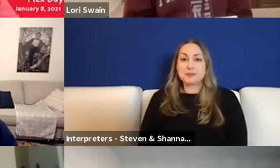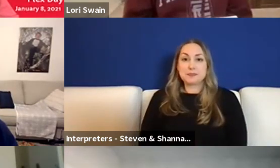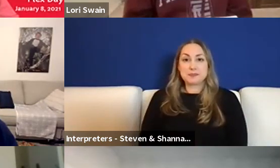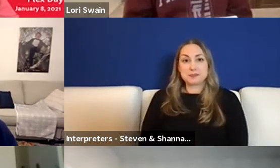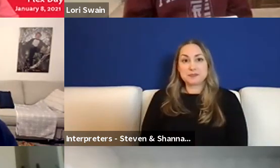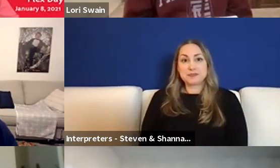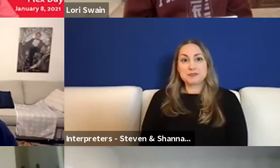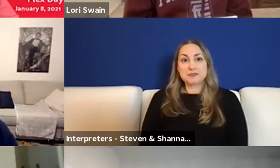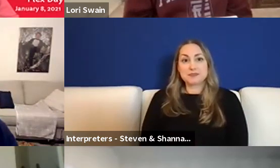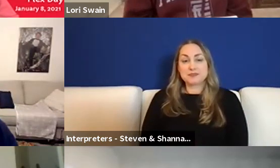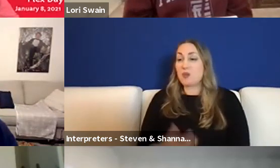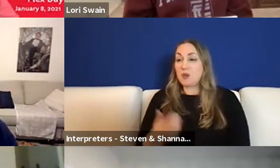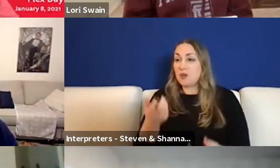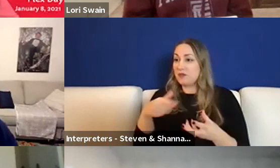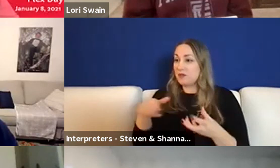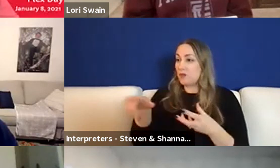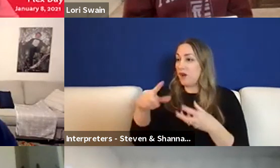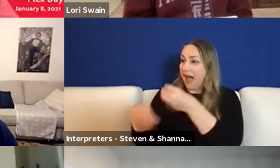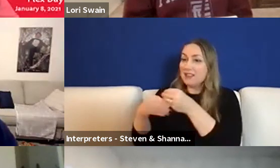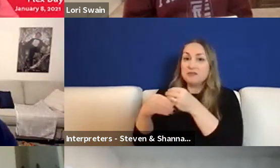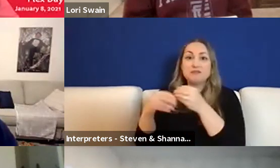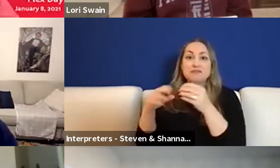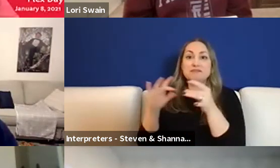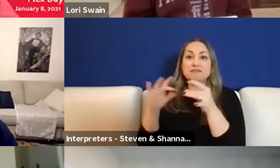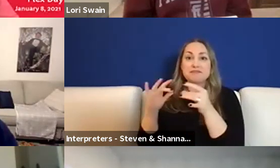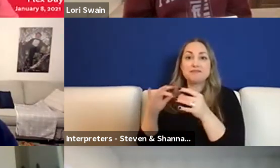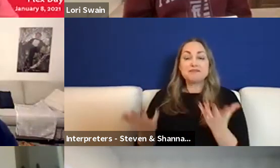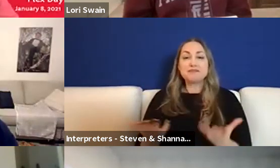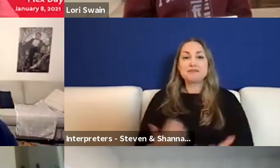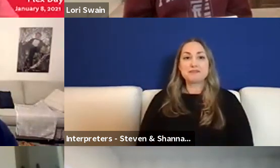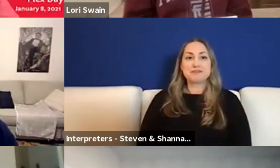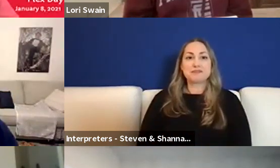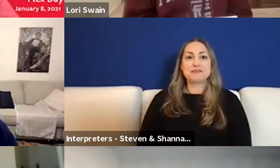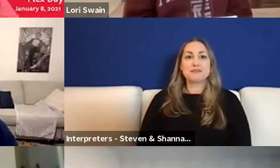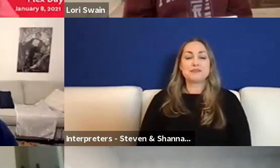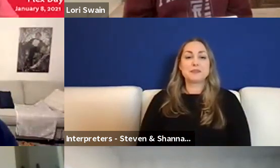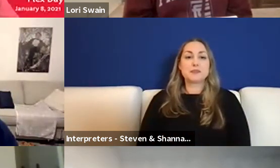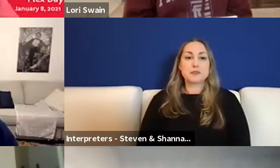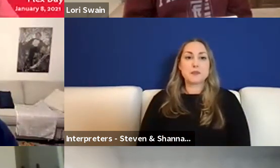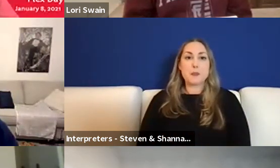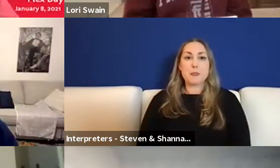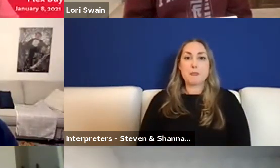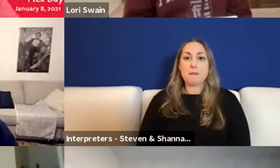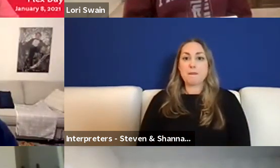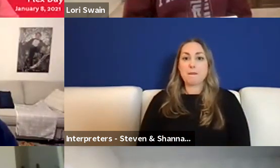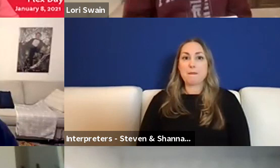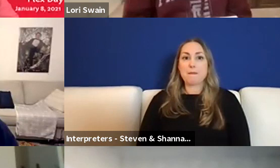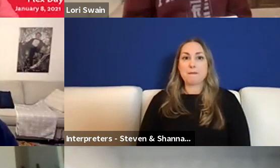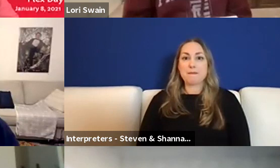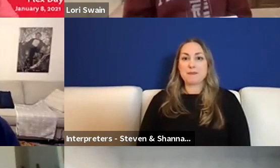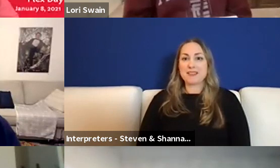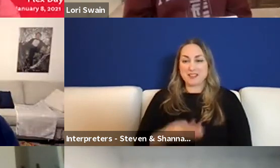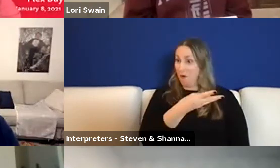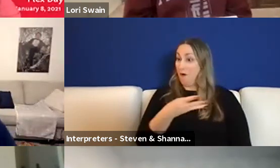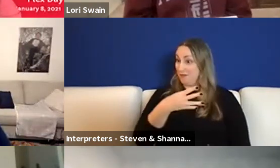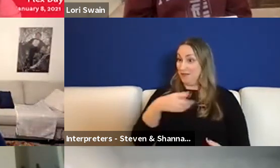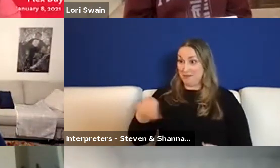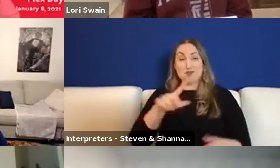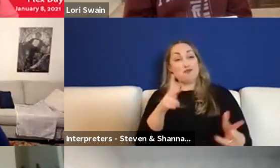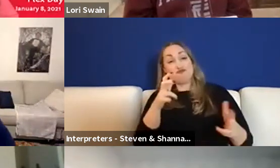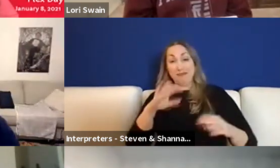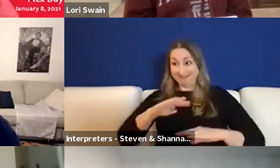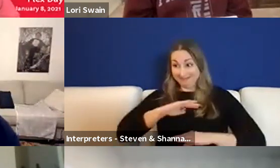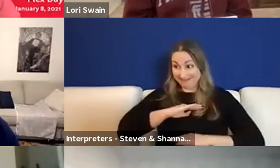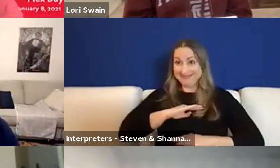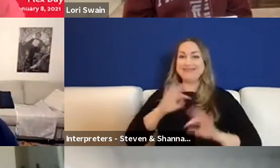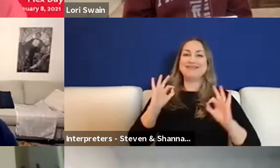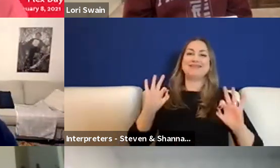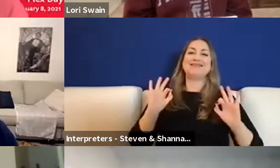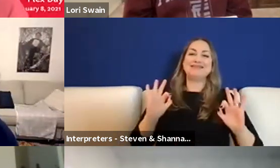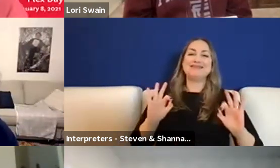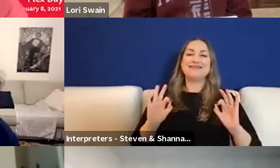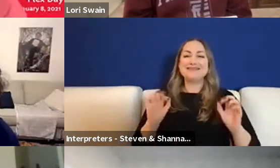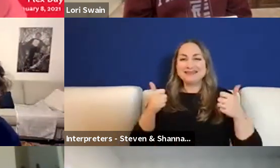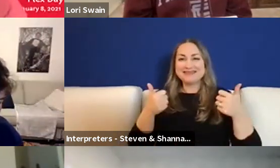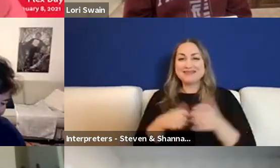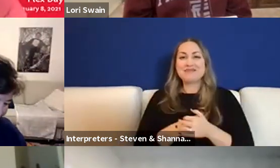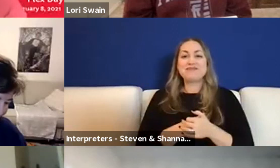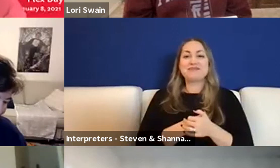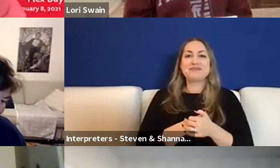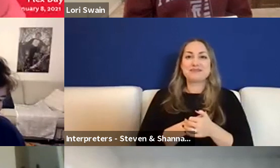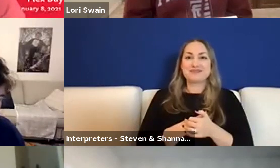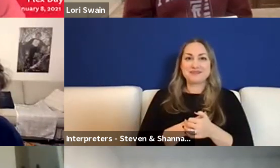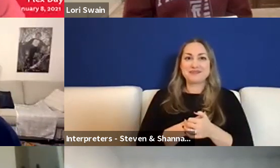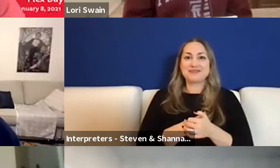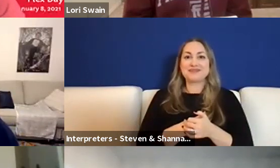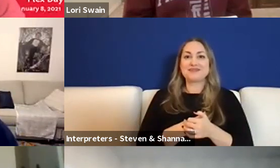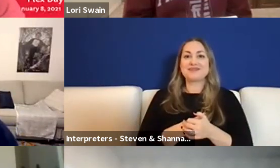address or anything else you wanted to say. You guys were all real thorough, huh? Thank you. Okay, Kayla has given us a reminder